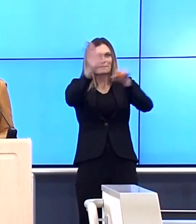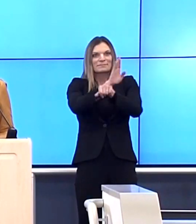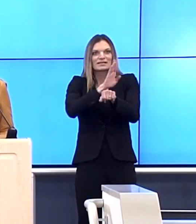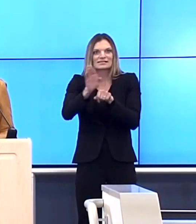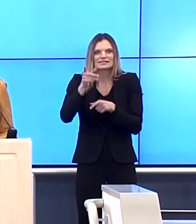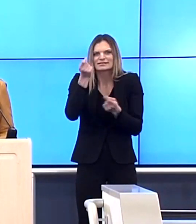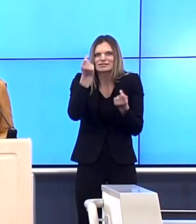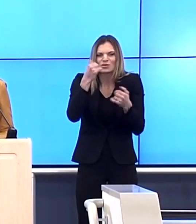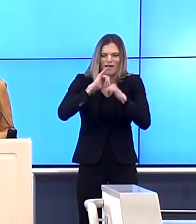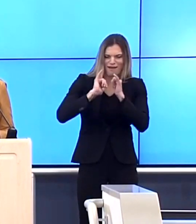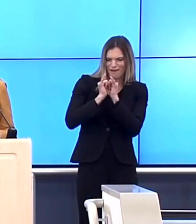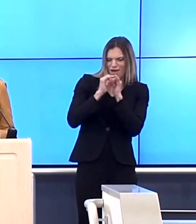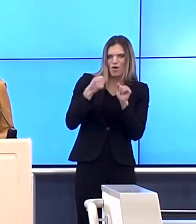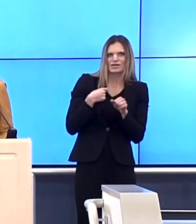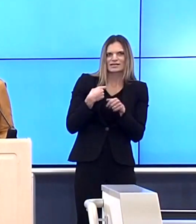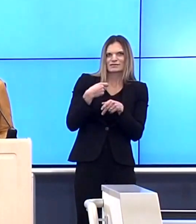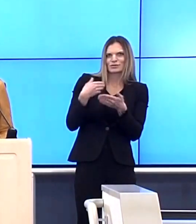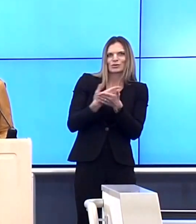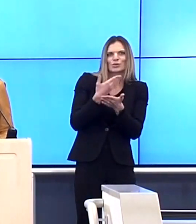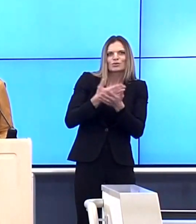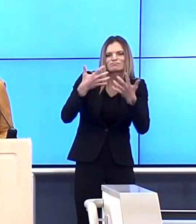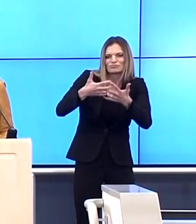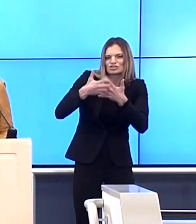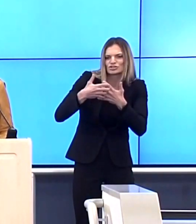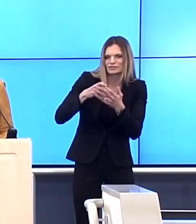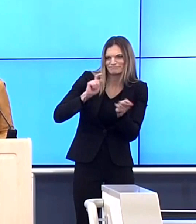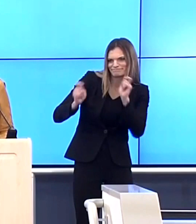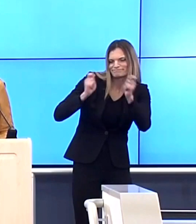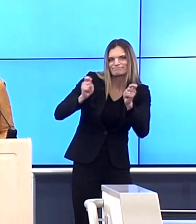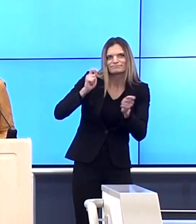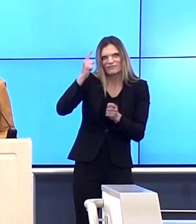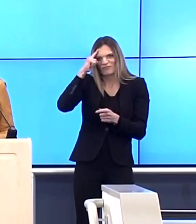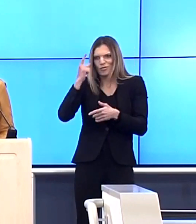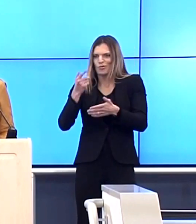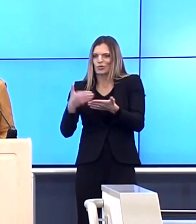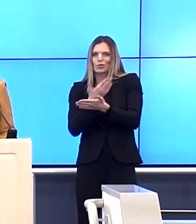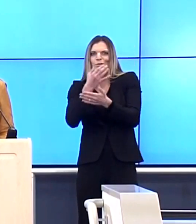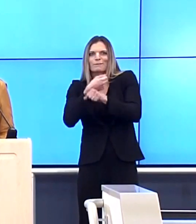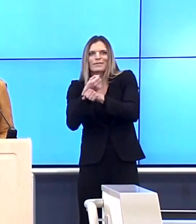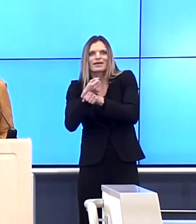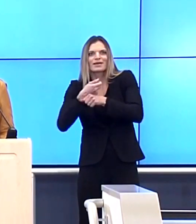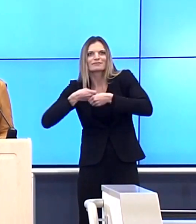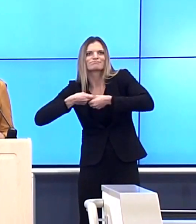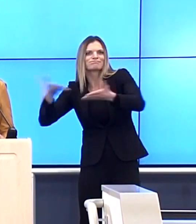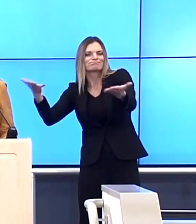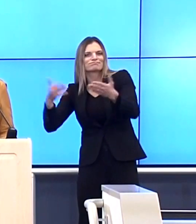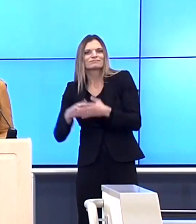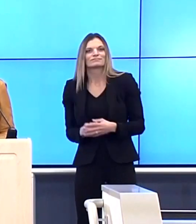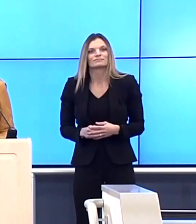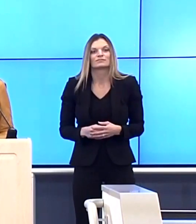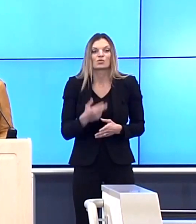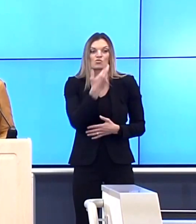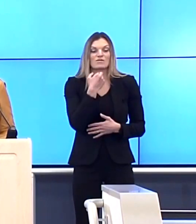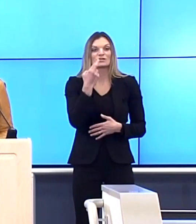SHELVES STOCKED. BUSINESSES, SMALL AND LARGE, BUSINESSES, SMALL AND LARGE, RETOOLED SO THAT THEY COULD RETOOLED SO THAT THEY COULD PRODUCE SORELY-NEEDED PPE.